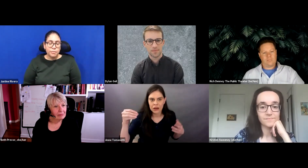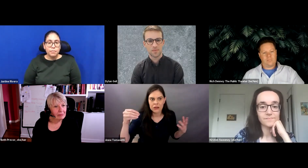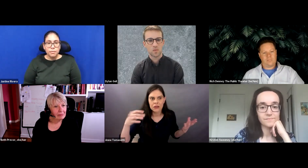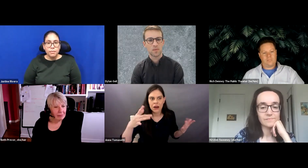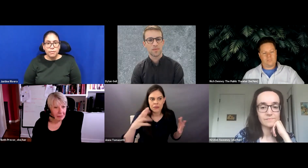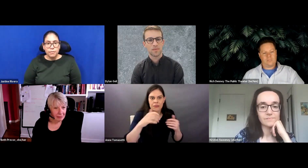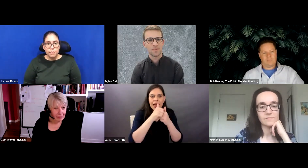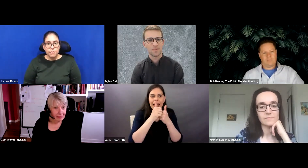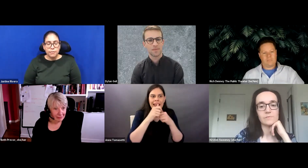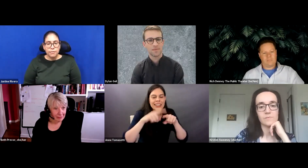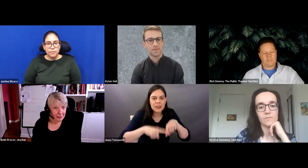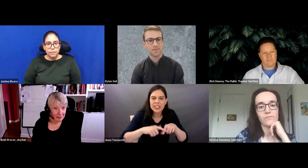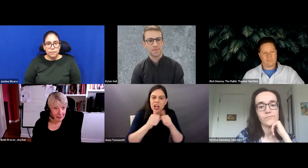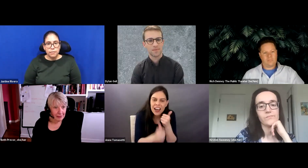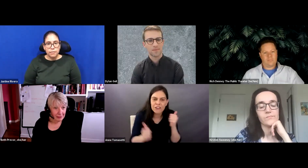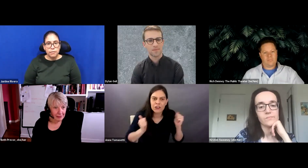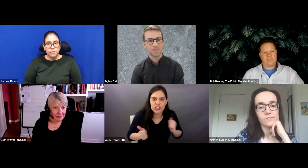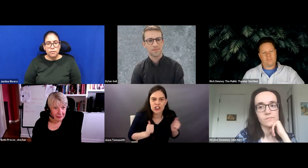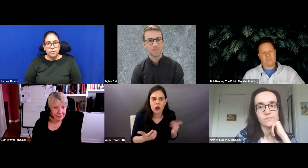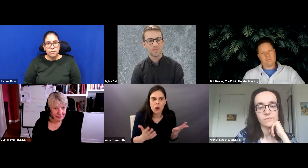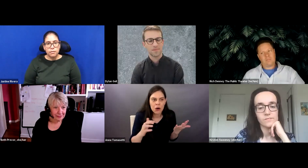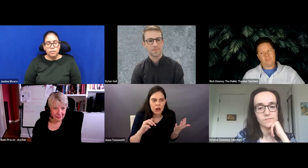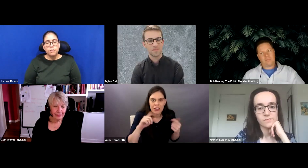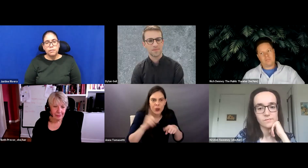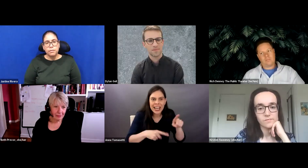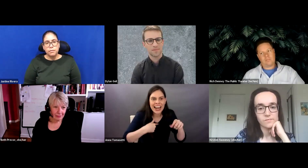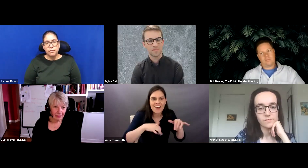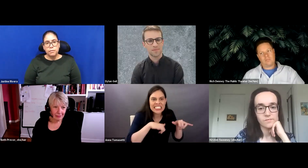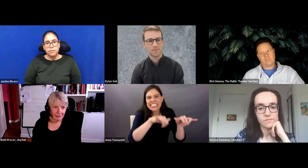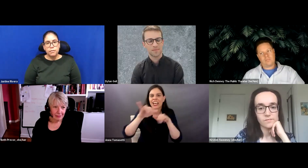Exactly, exactly. And also, I think it depends on, every show